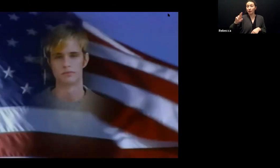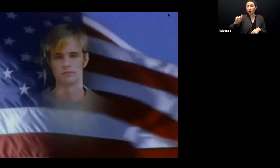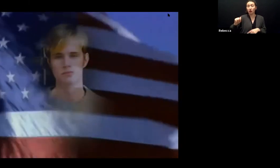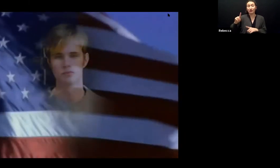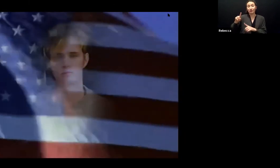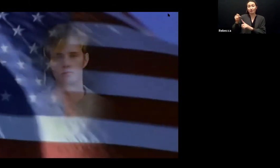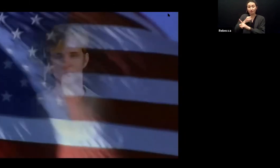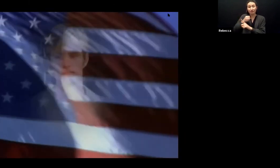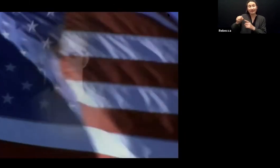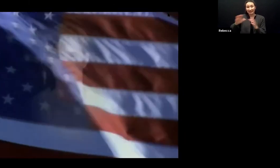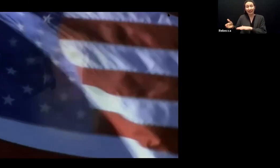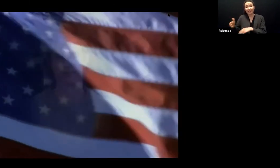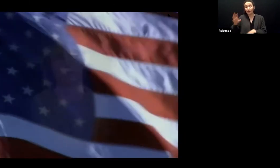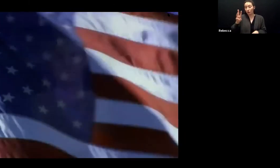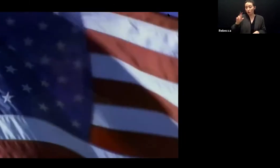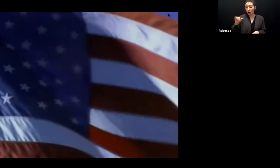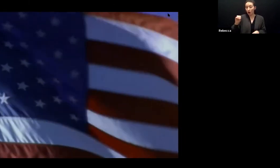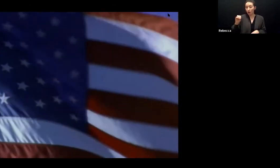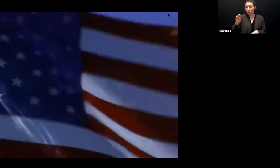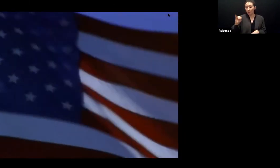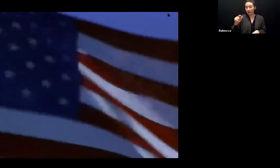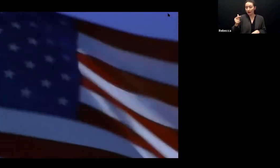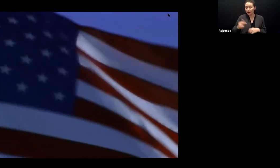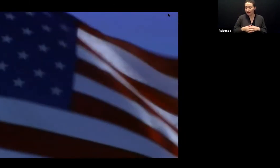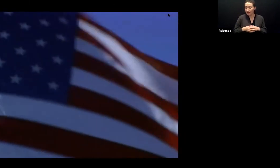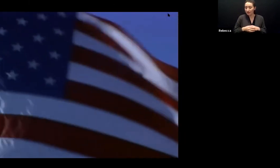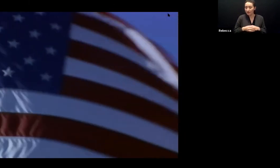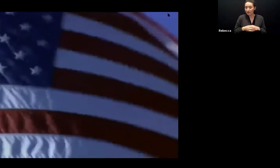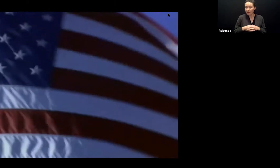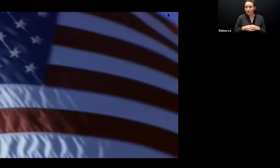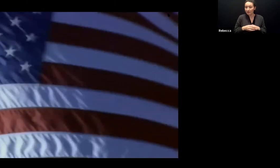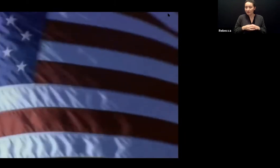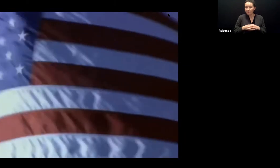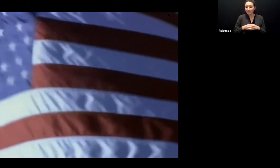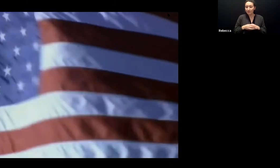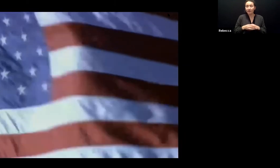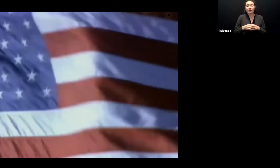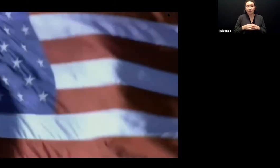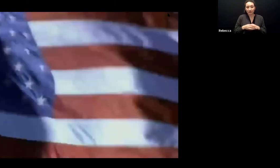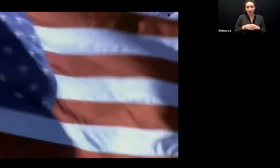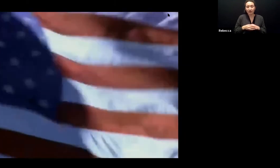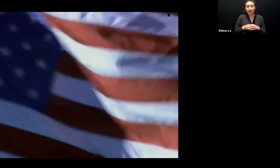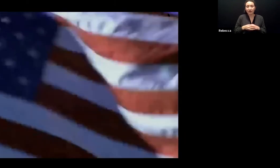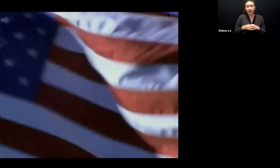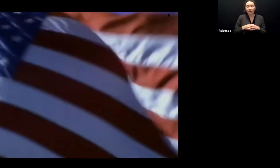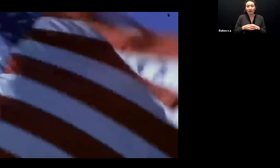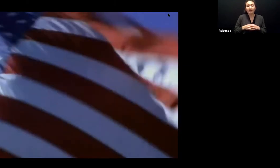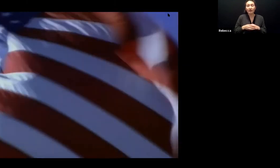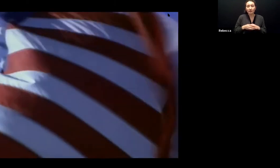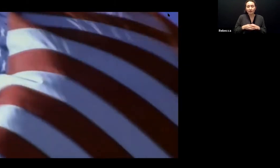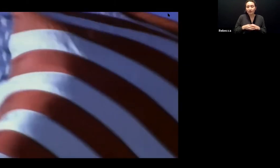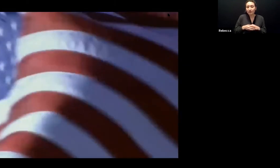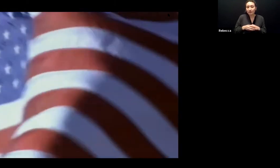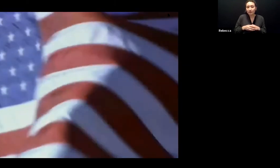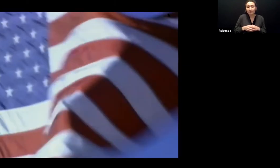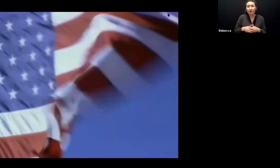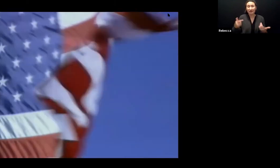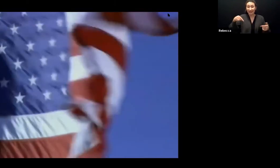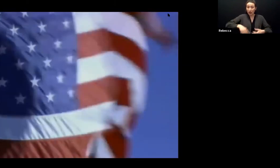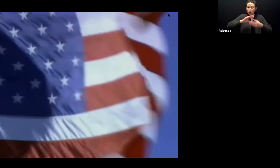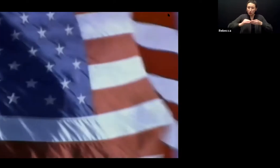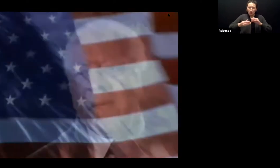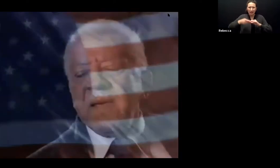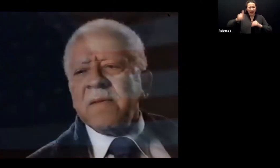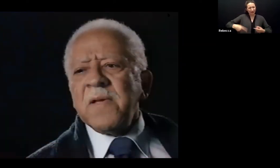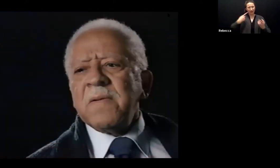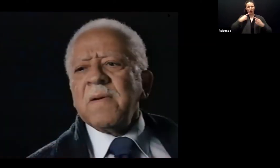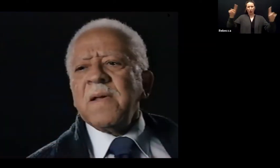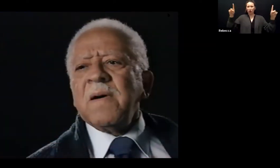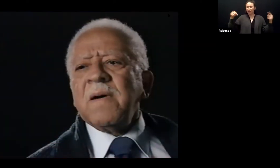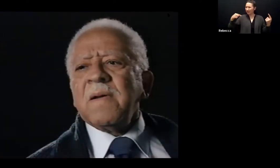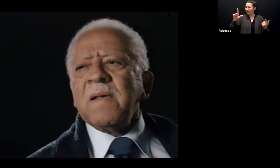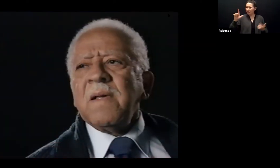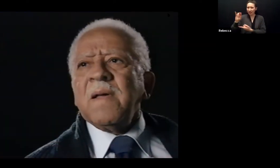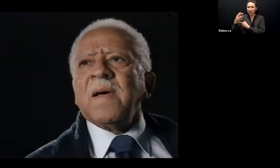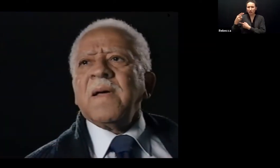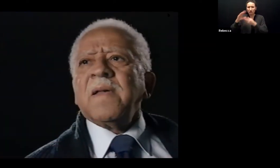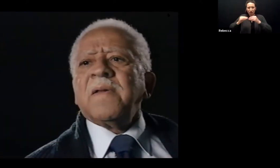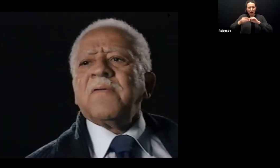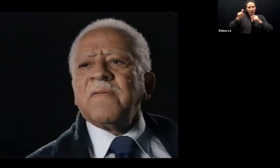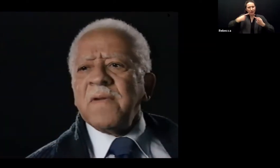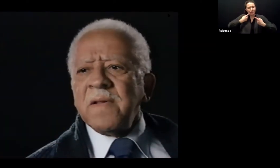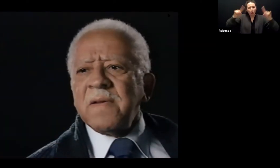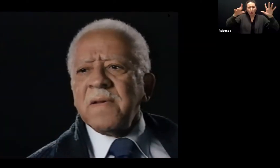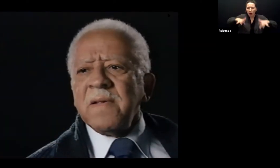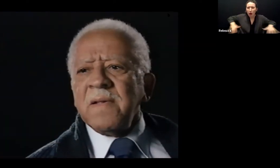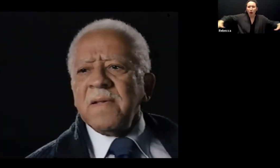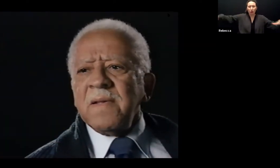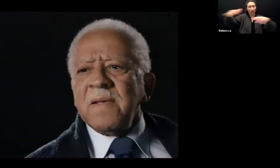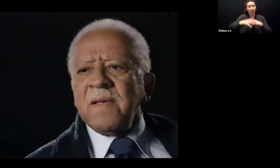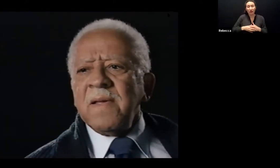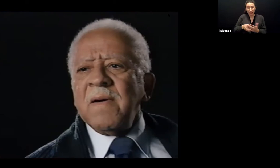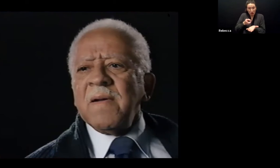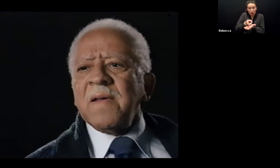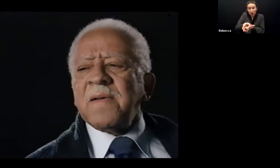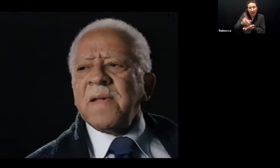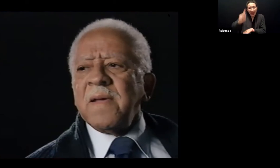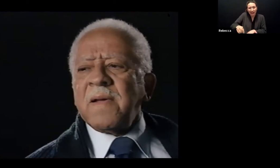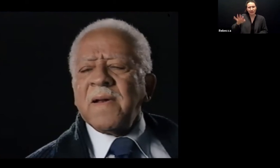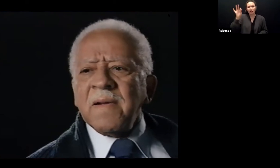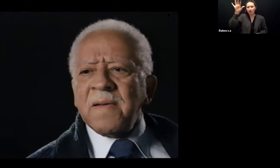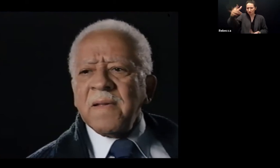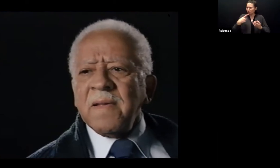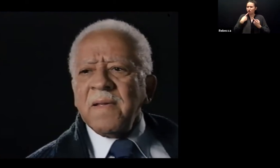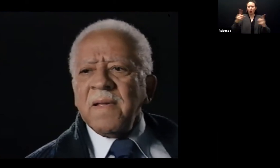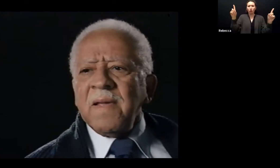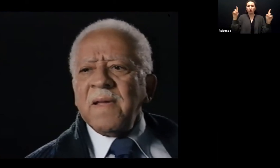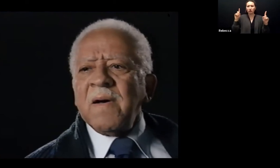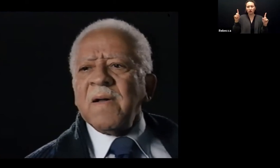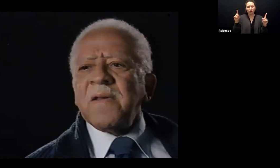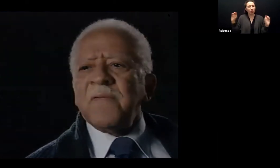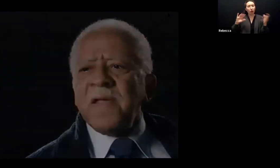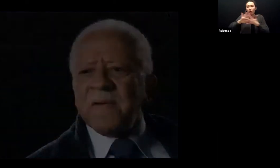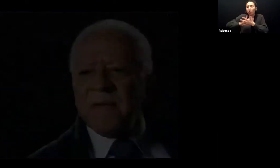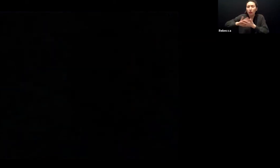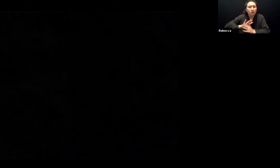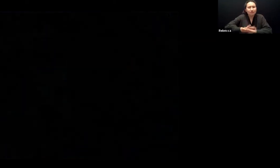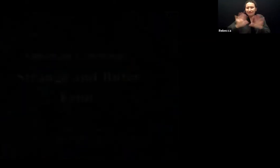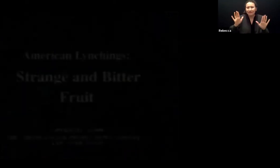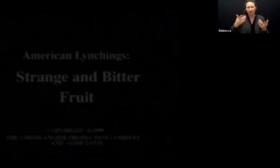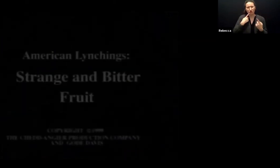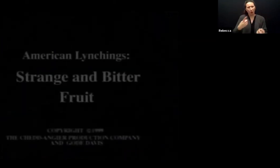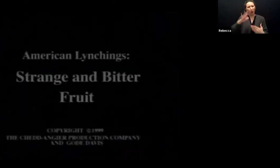they were back there they stripped the clothes off him and they were souvenirs and they had